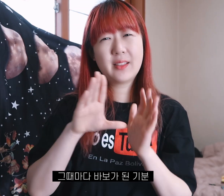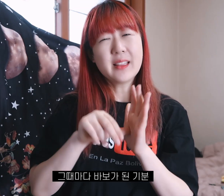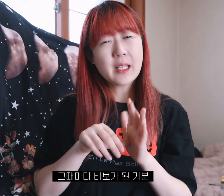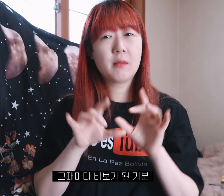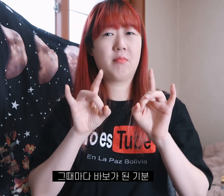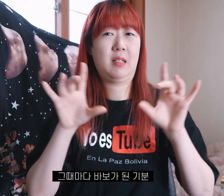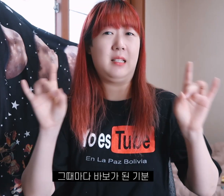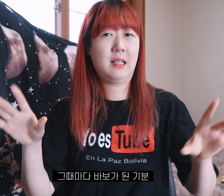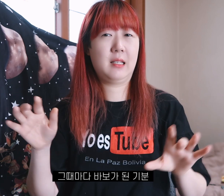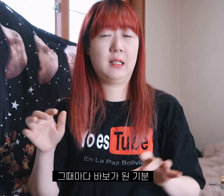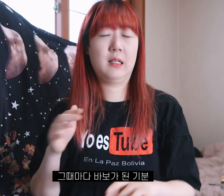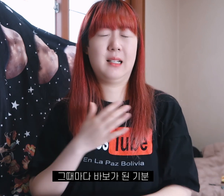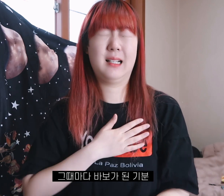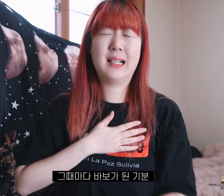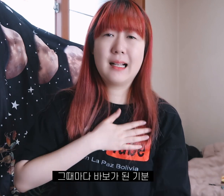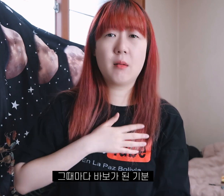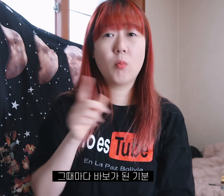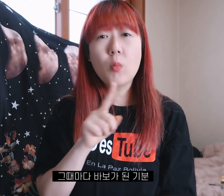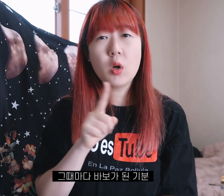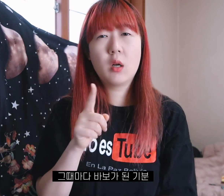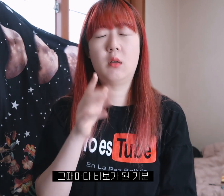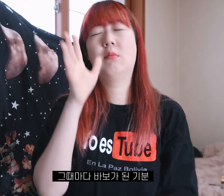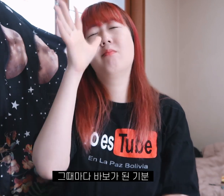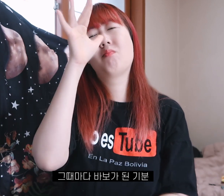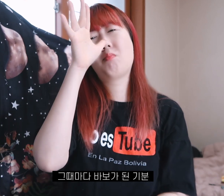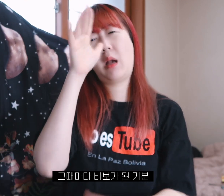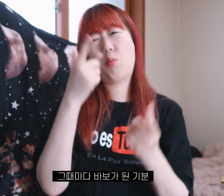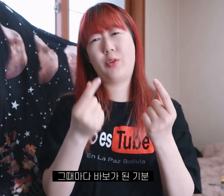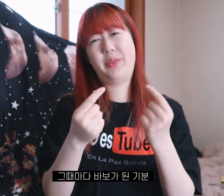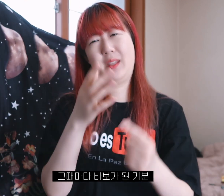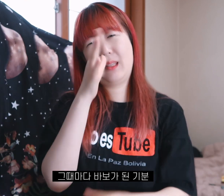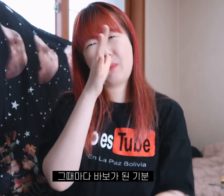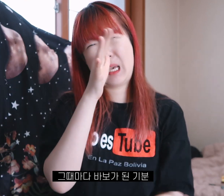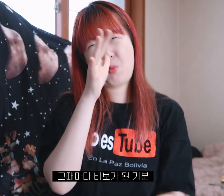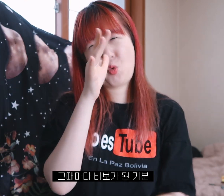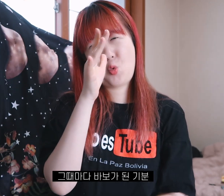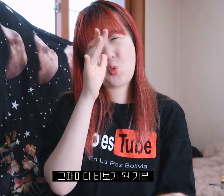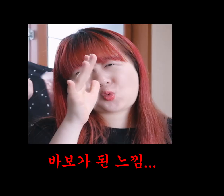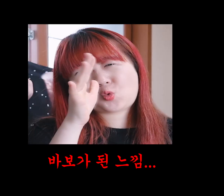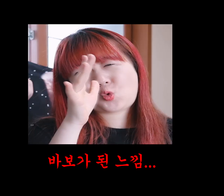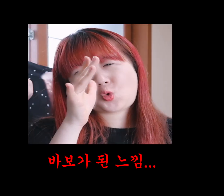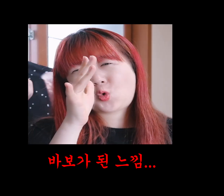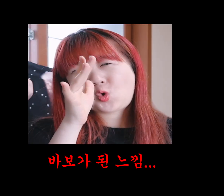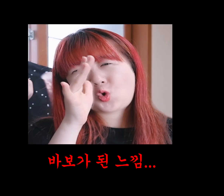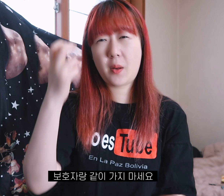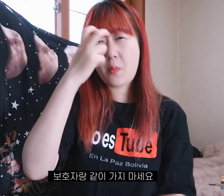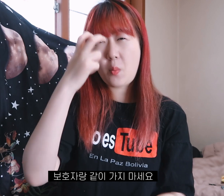Feel like a fool every time,